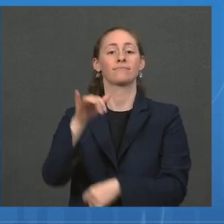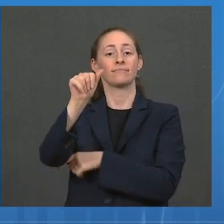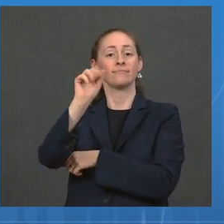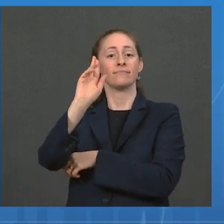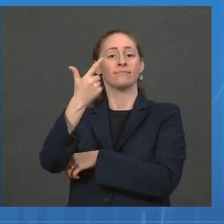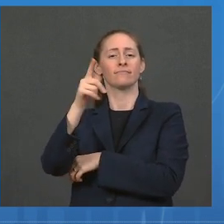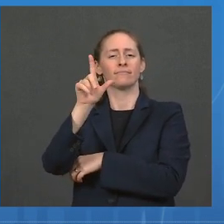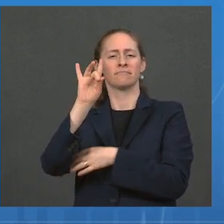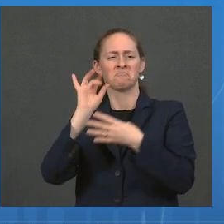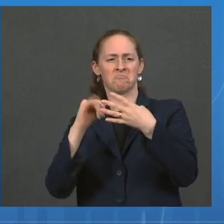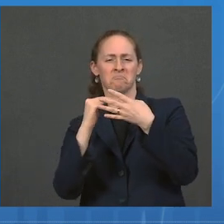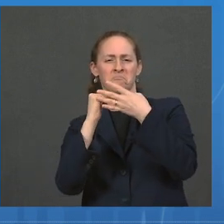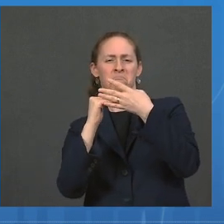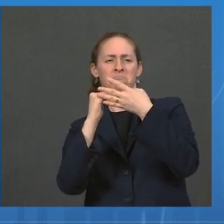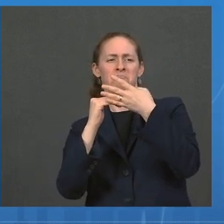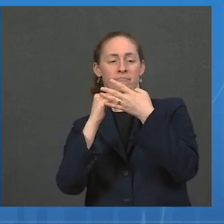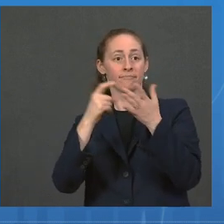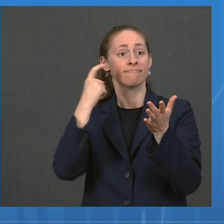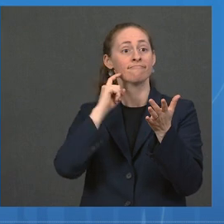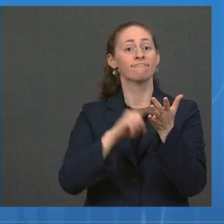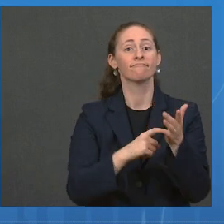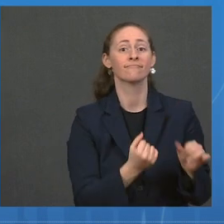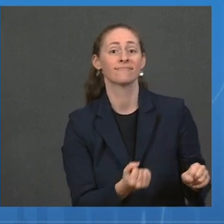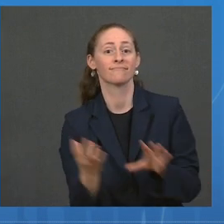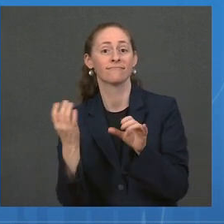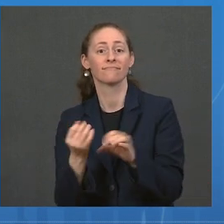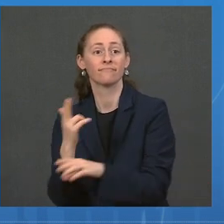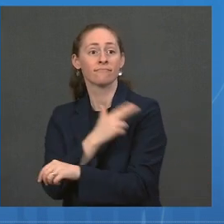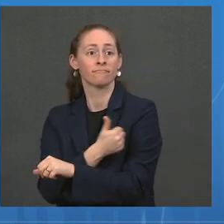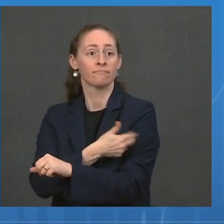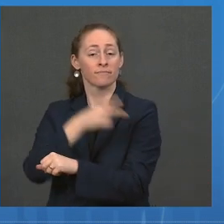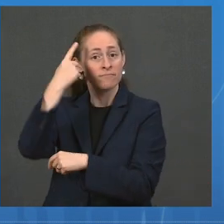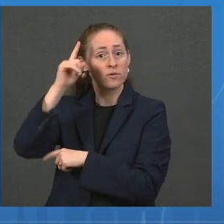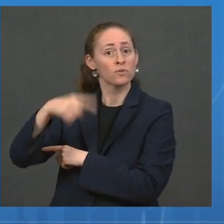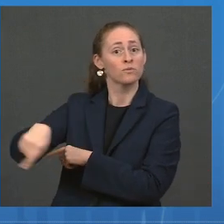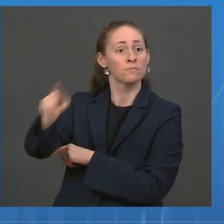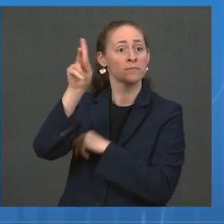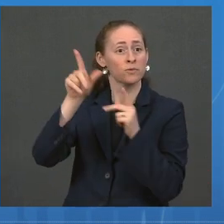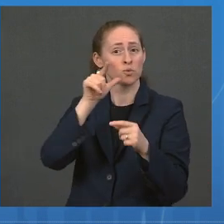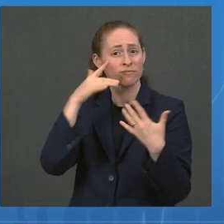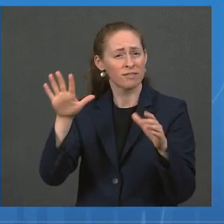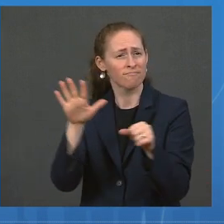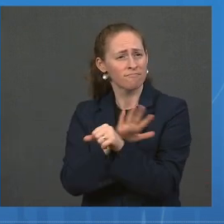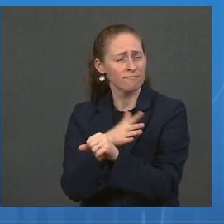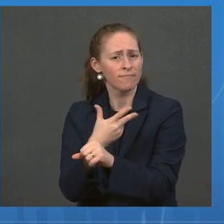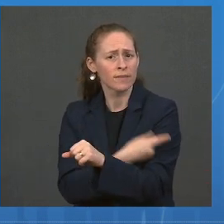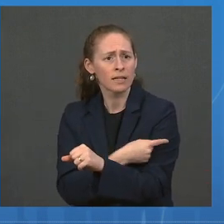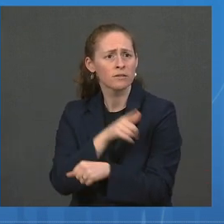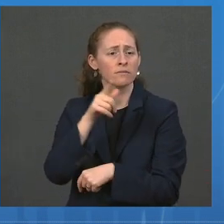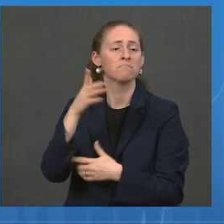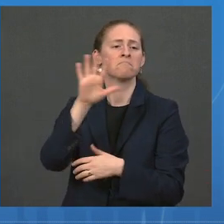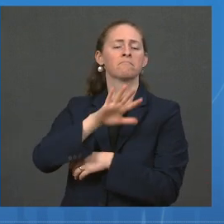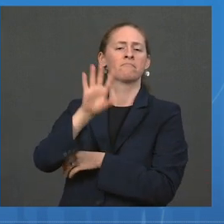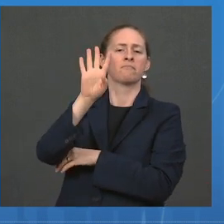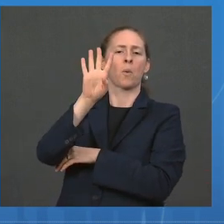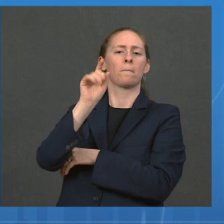the hospitalization rate in fully vaccinated people was 4.5 per 100,000, shown by the green line,